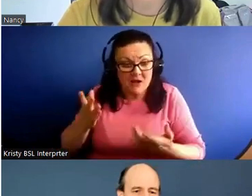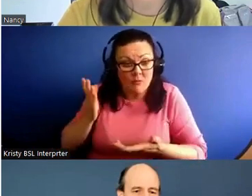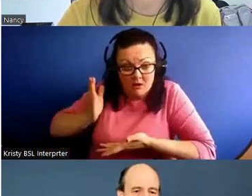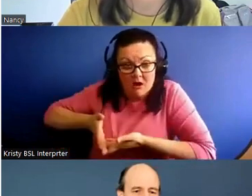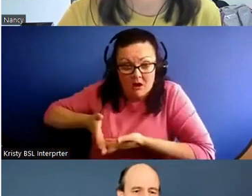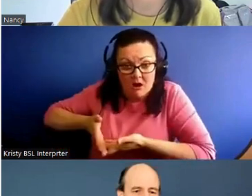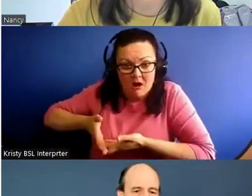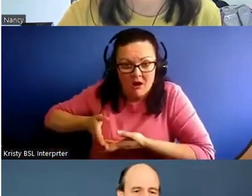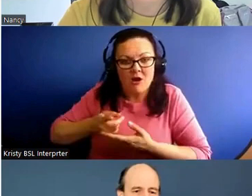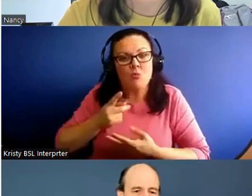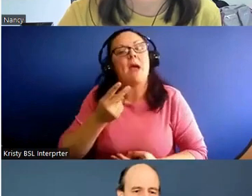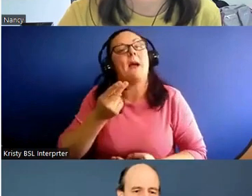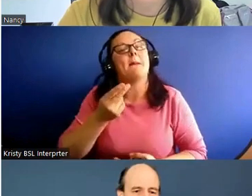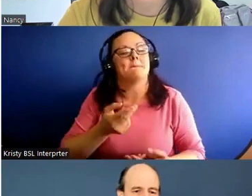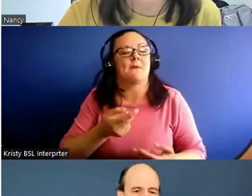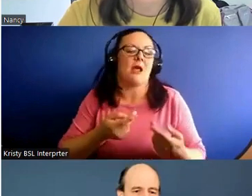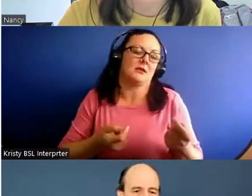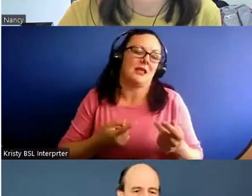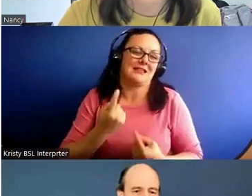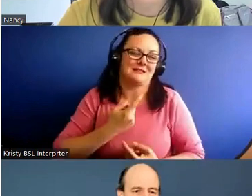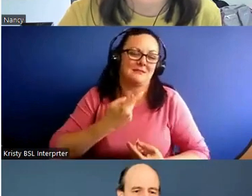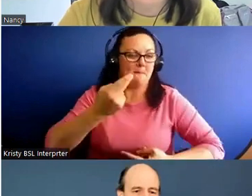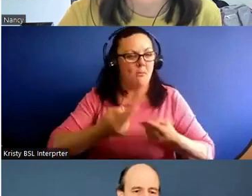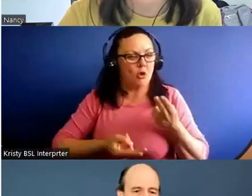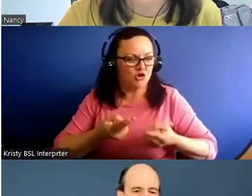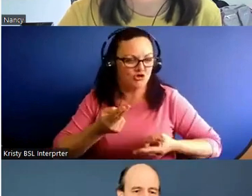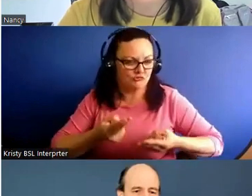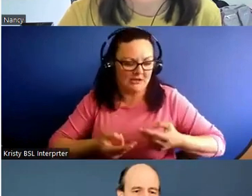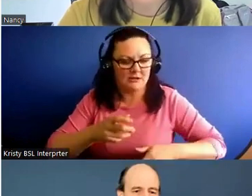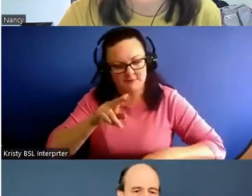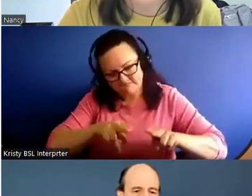Wondering whether we are doing what we say we are doing.